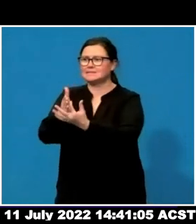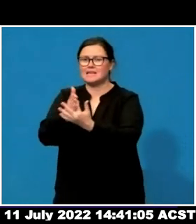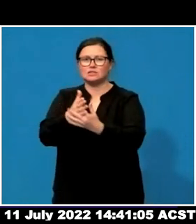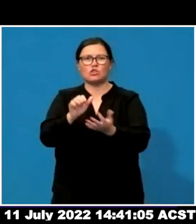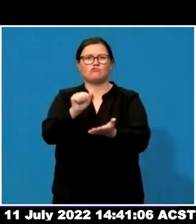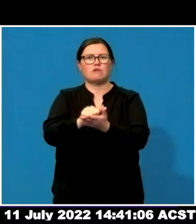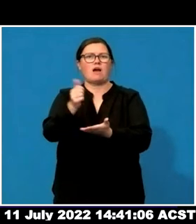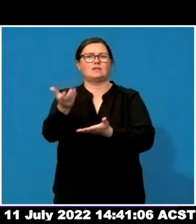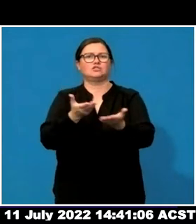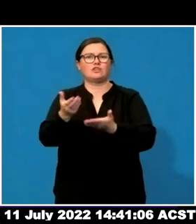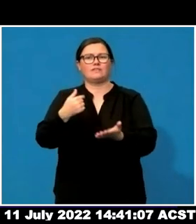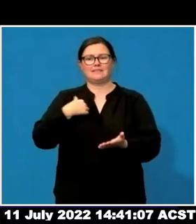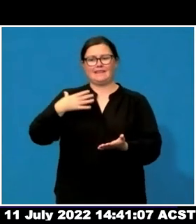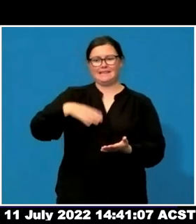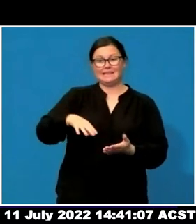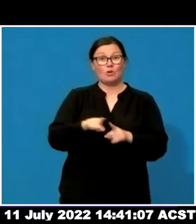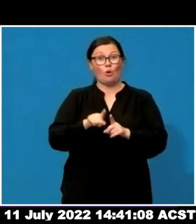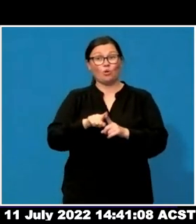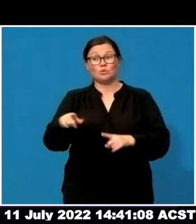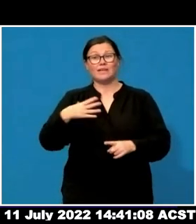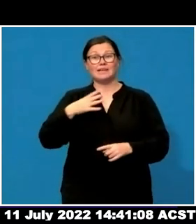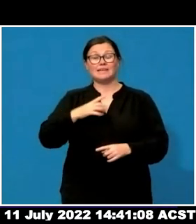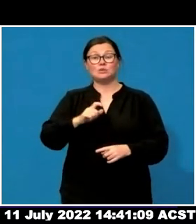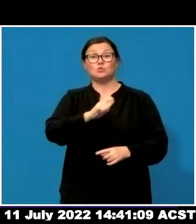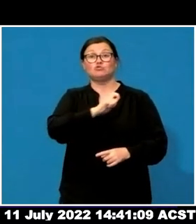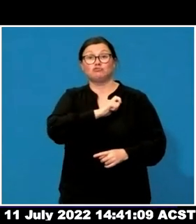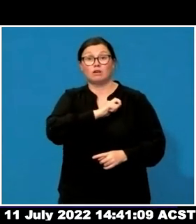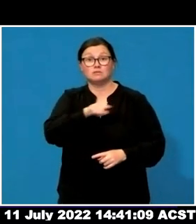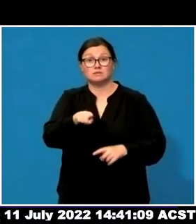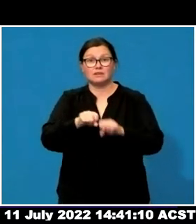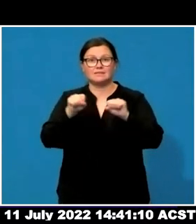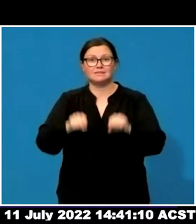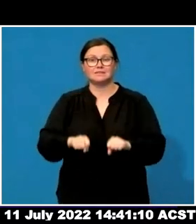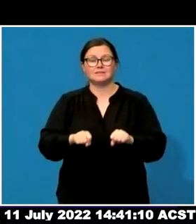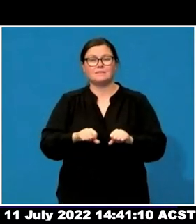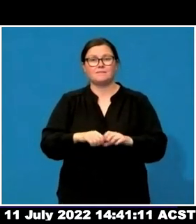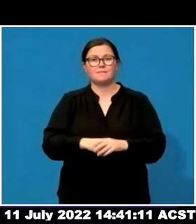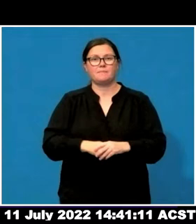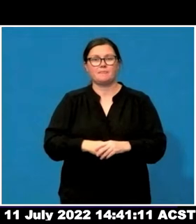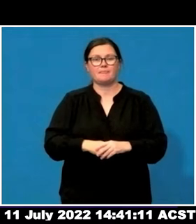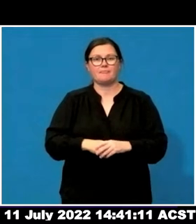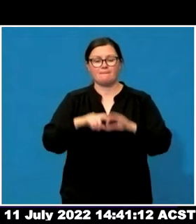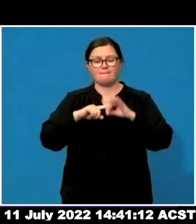And when you use the term "case management", correct me if I am wrong, but